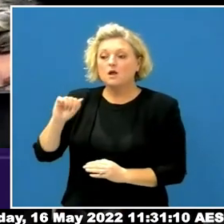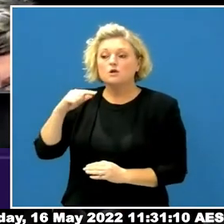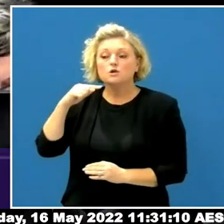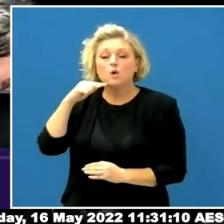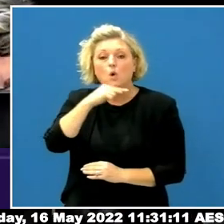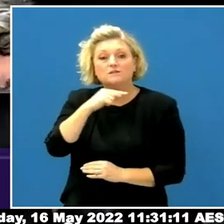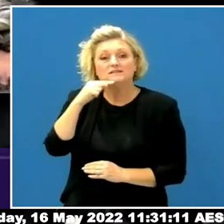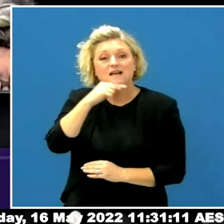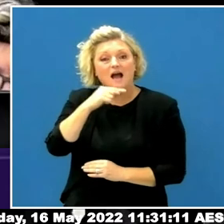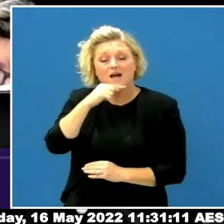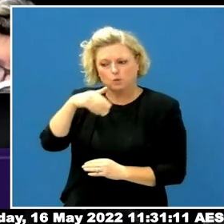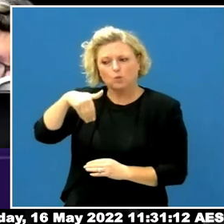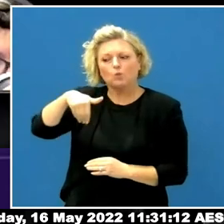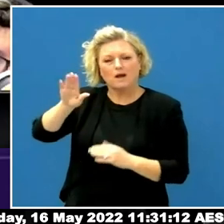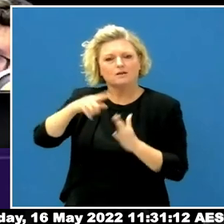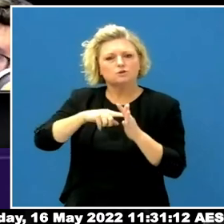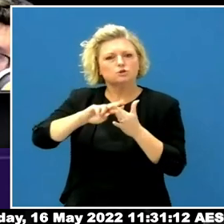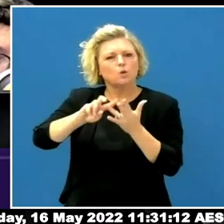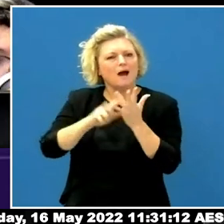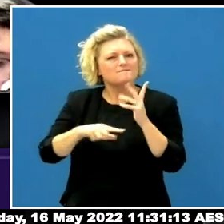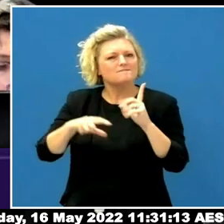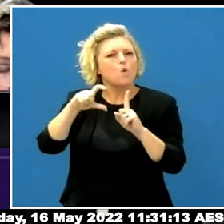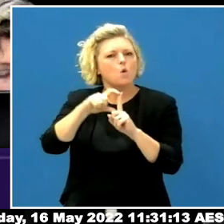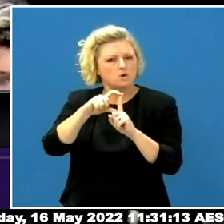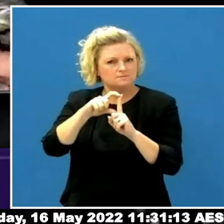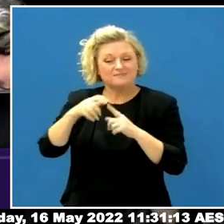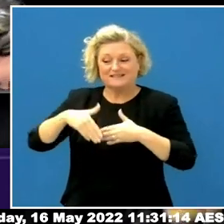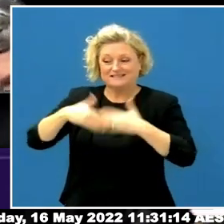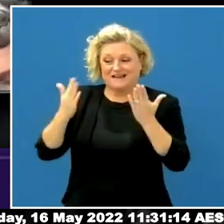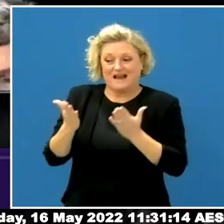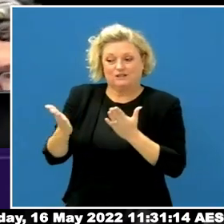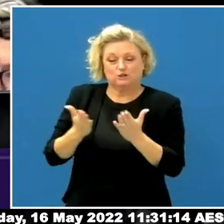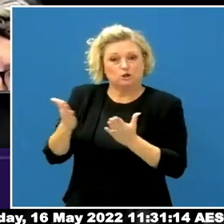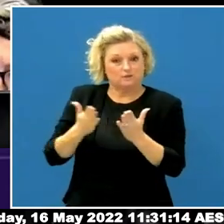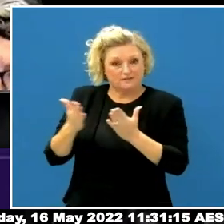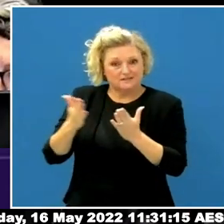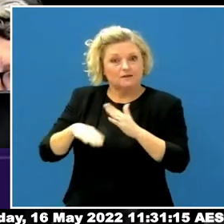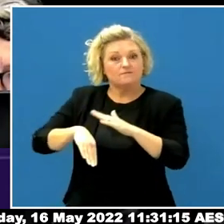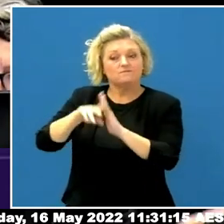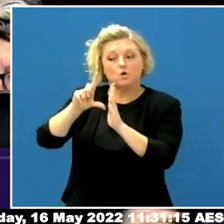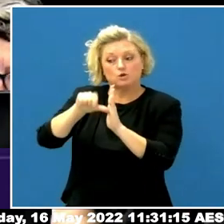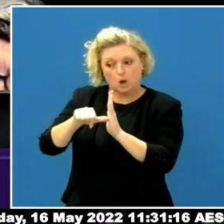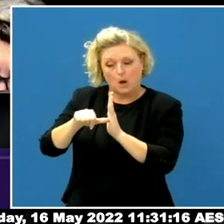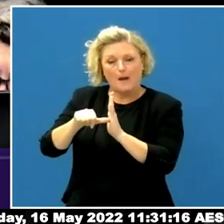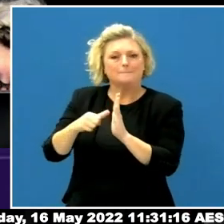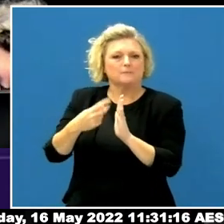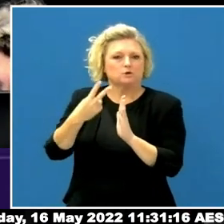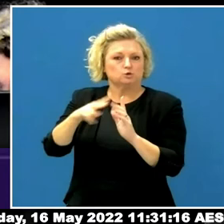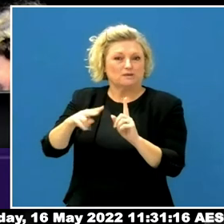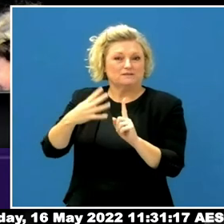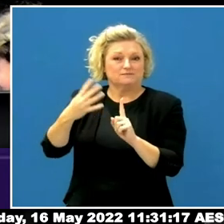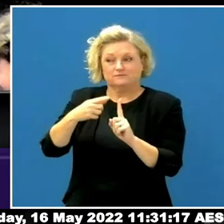program from 2021; is that right? Yes. MR FOGARTY: And he transitioned the year before when he was in year 12?